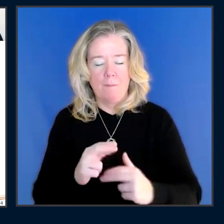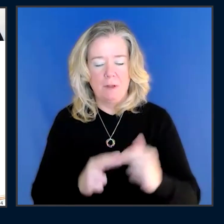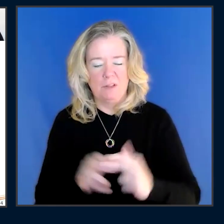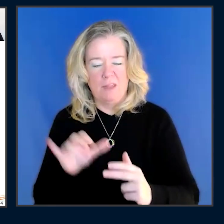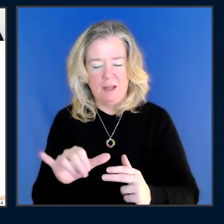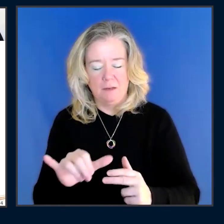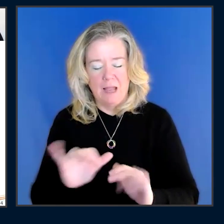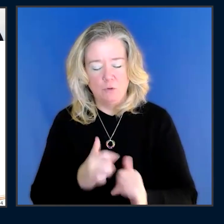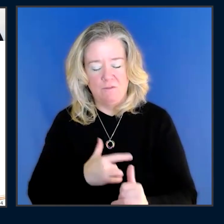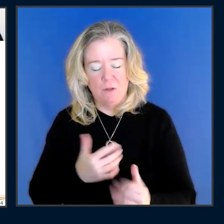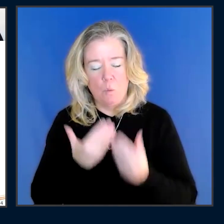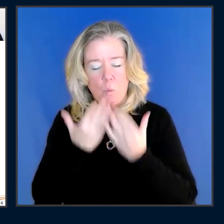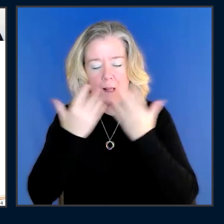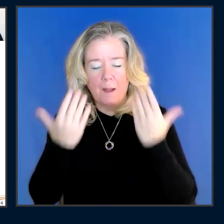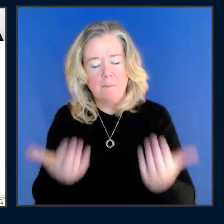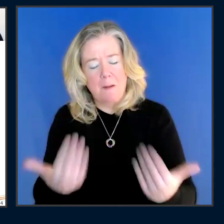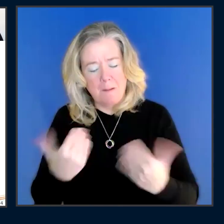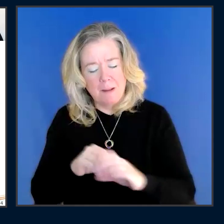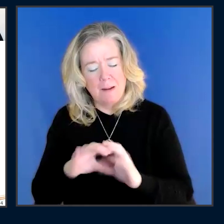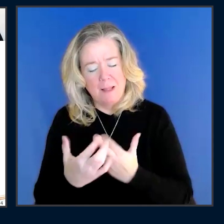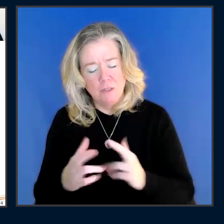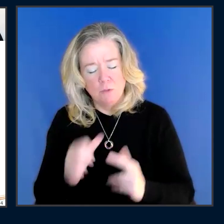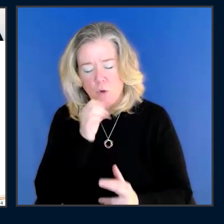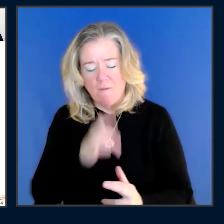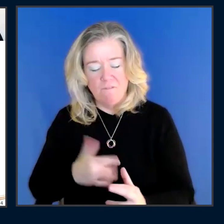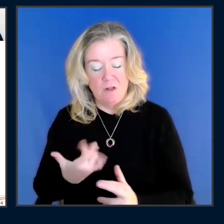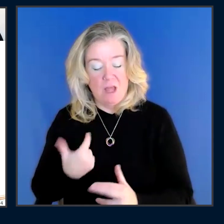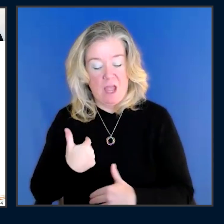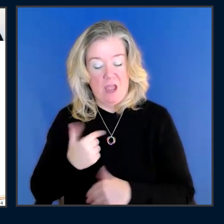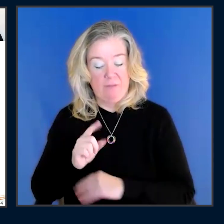to be welcomed into classrooms, and not just be someone